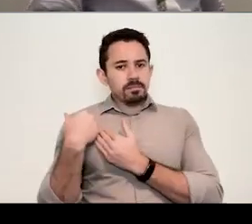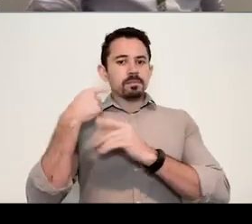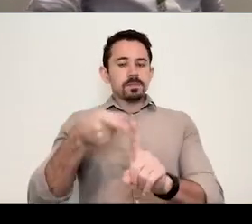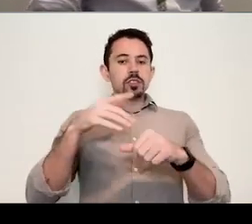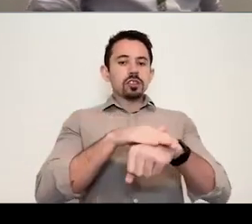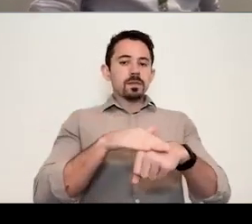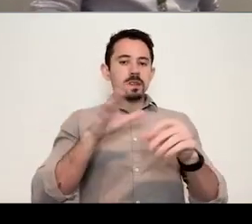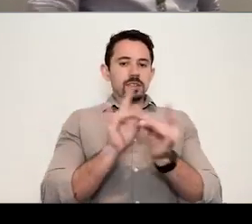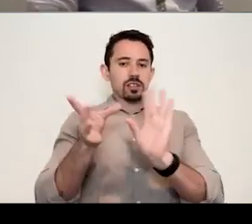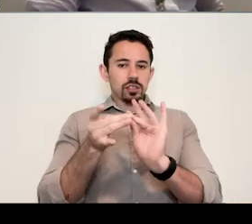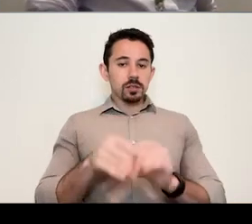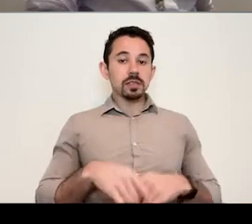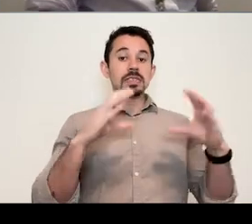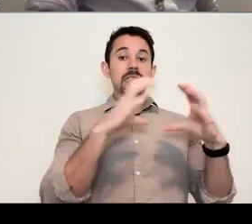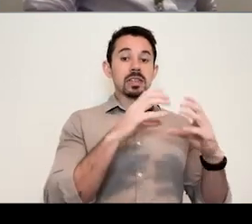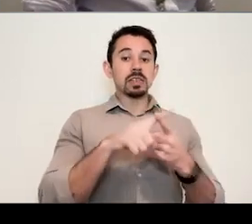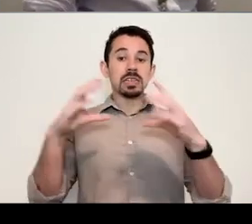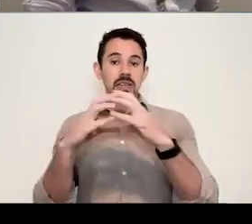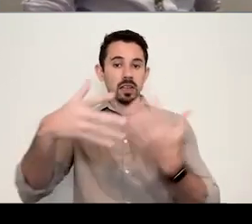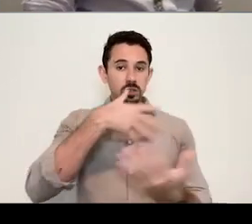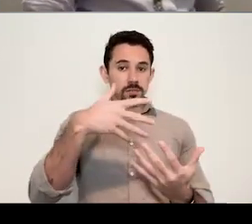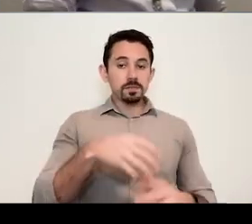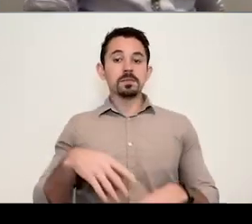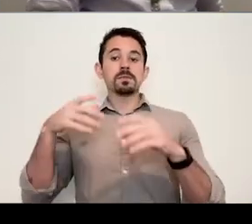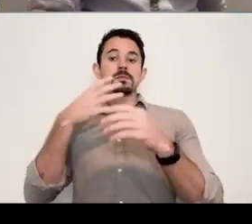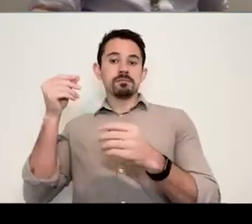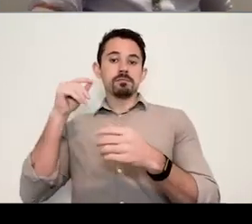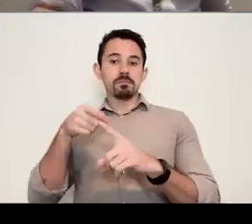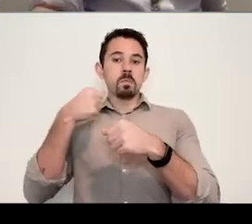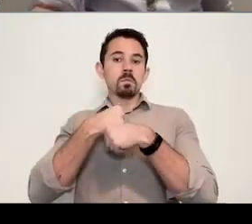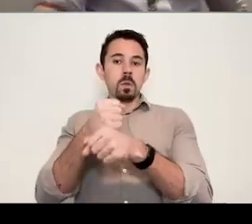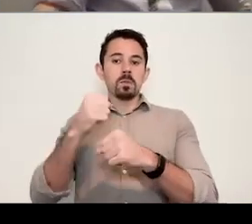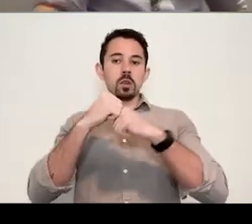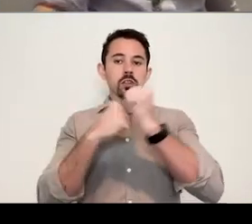forming a structural scaffold, and providing protection against antimicrobial and host immune